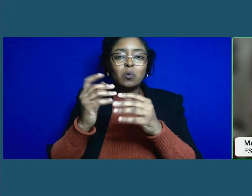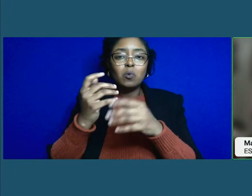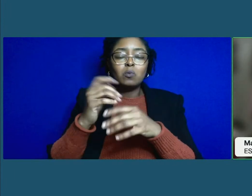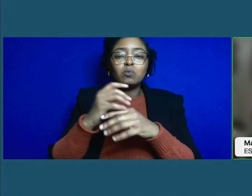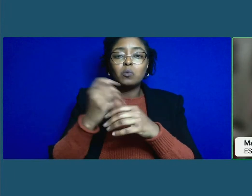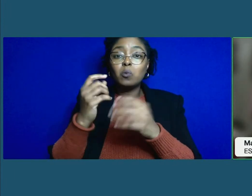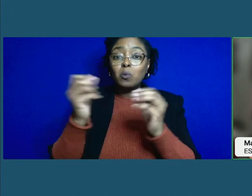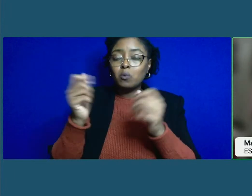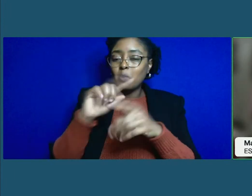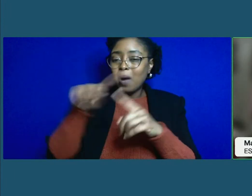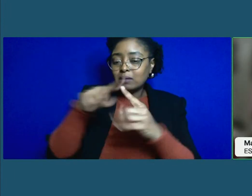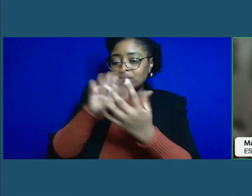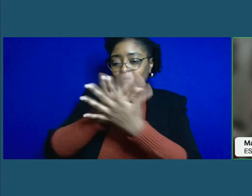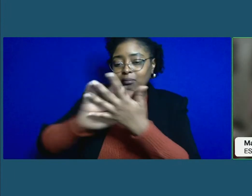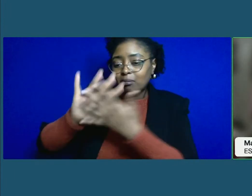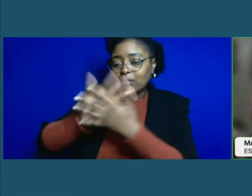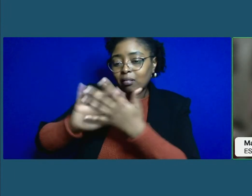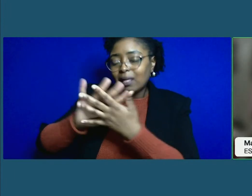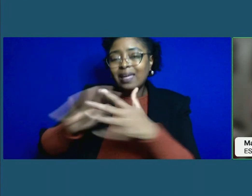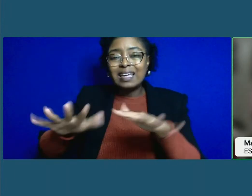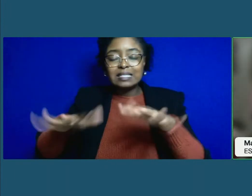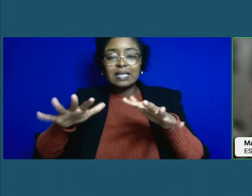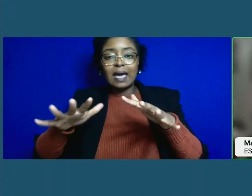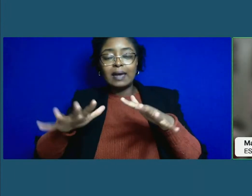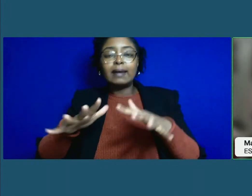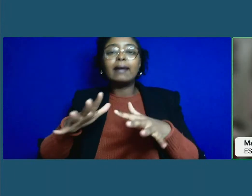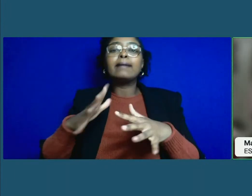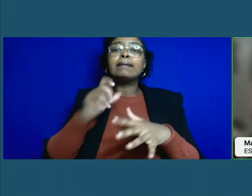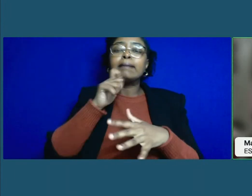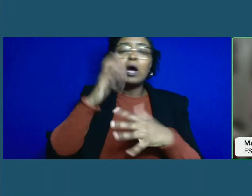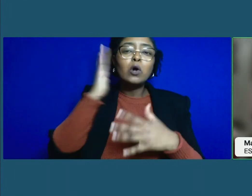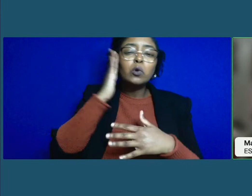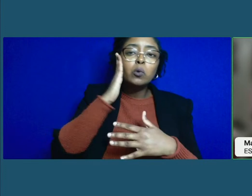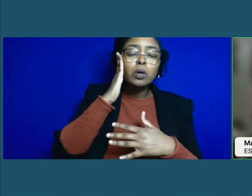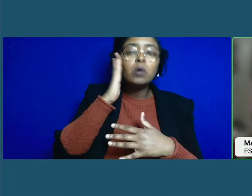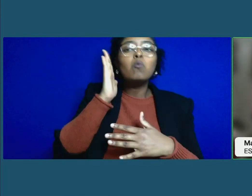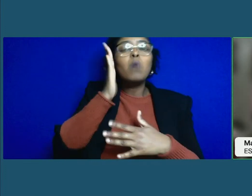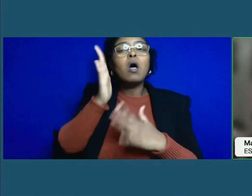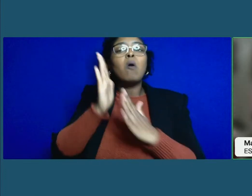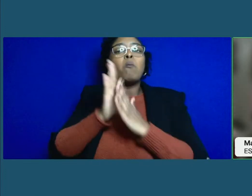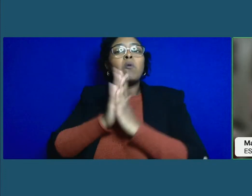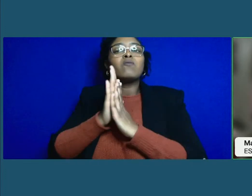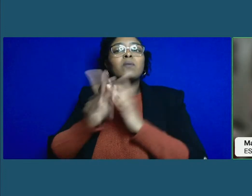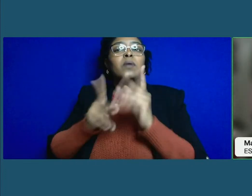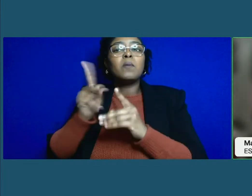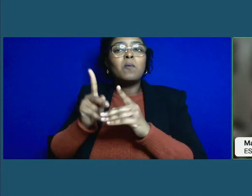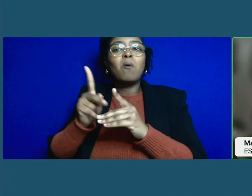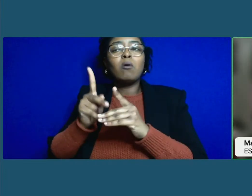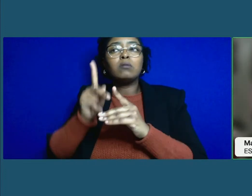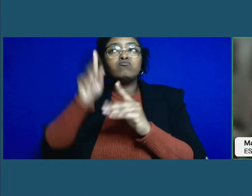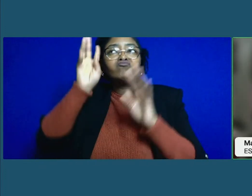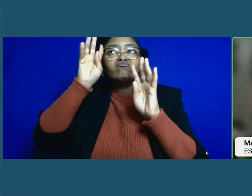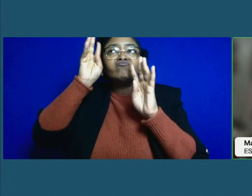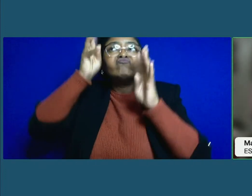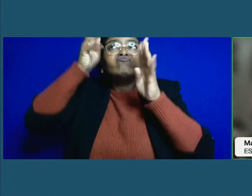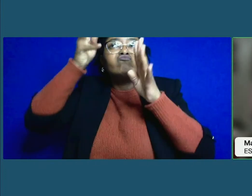of really clear messaging and ambiguity. Anxiety and just not